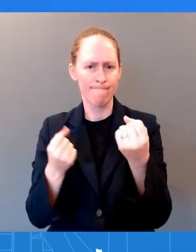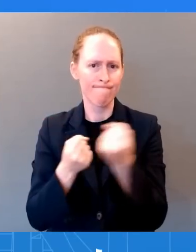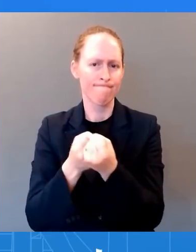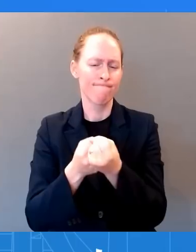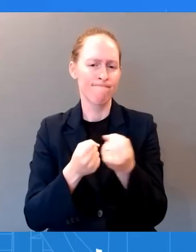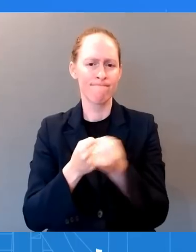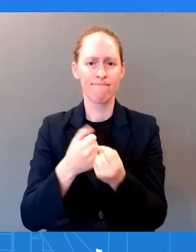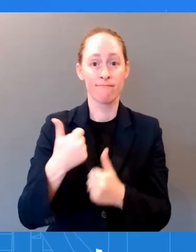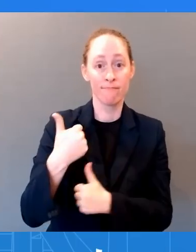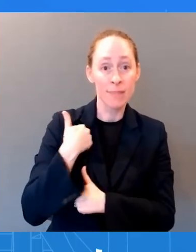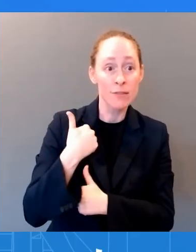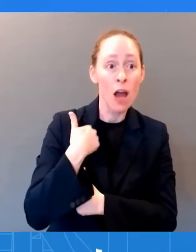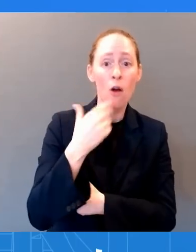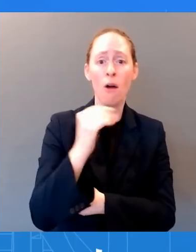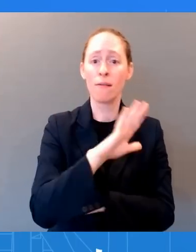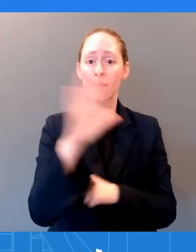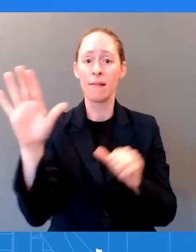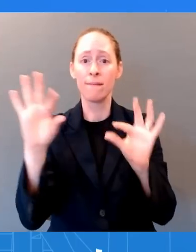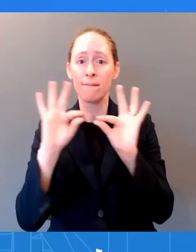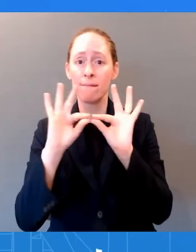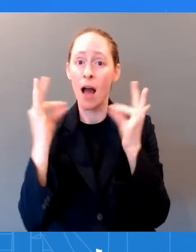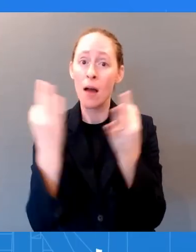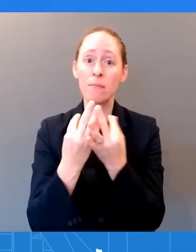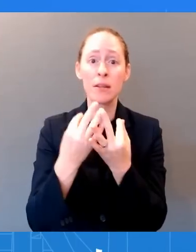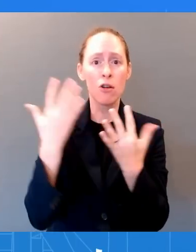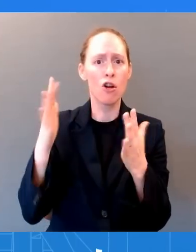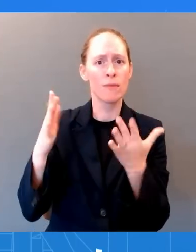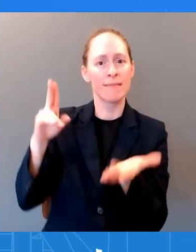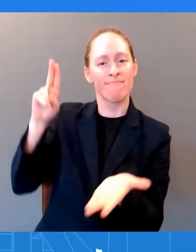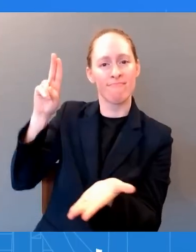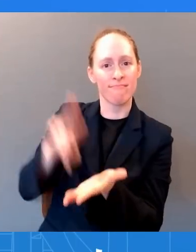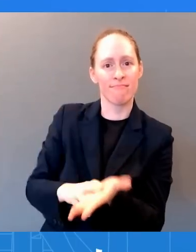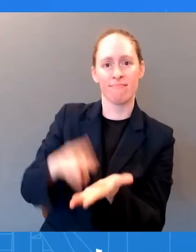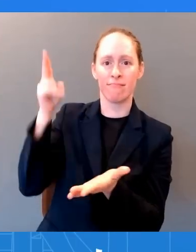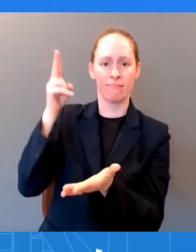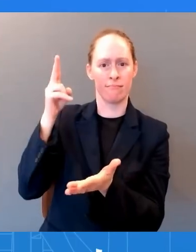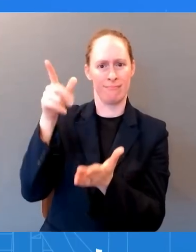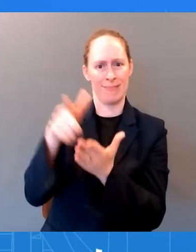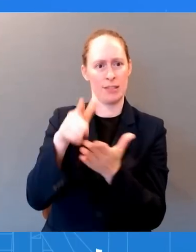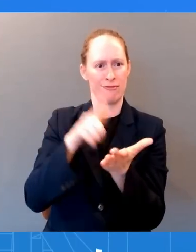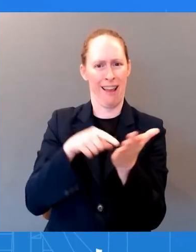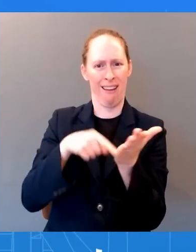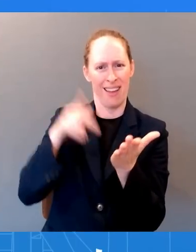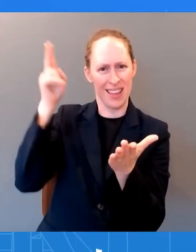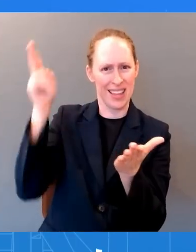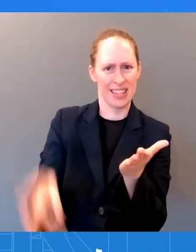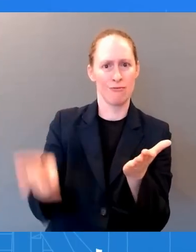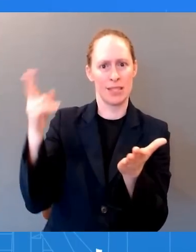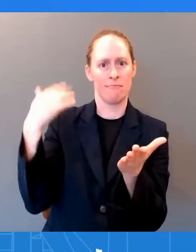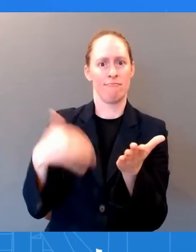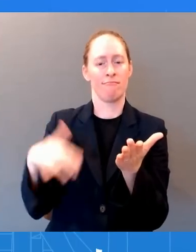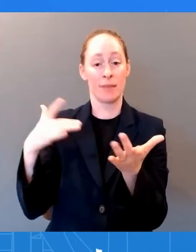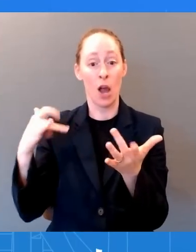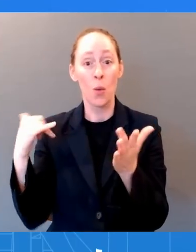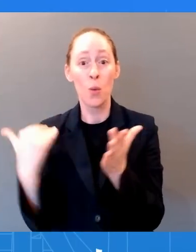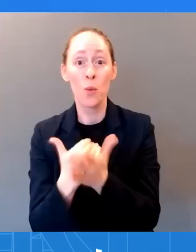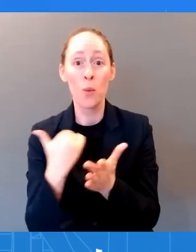I don't have anything else to share with you on any future statements that he may make. The Press: Nothing ? Ms. Jean-Pierre: Nothing to share about any --